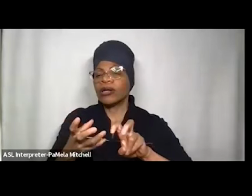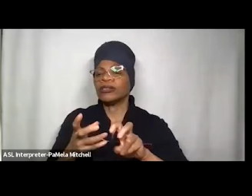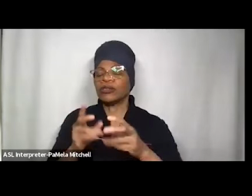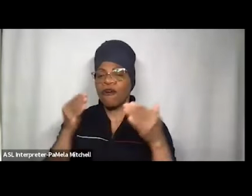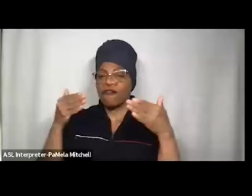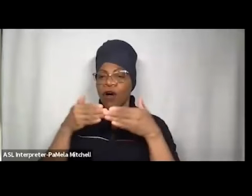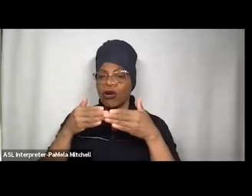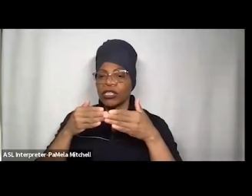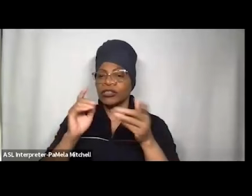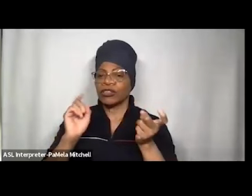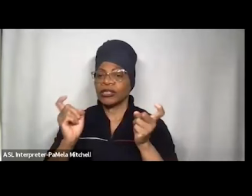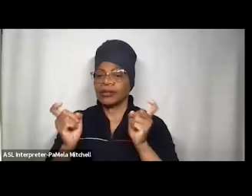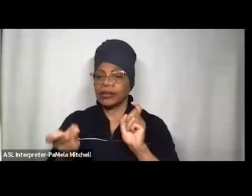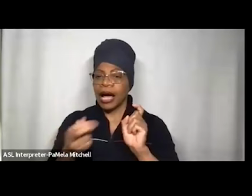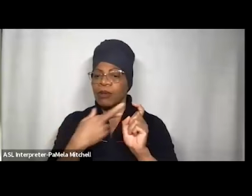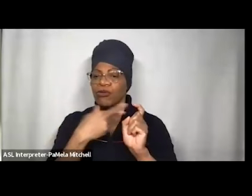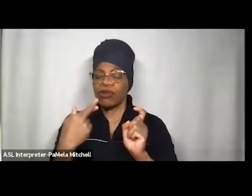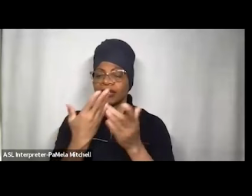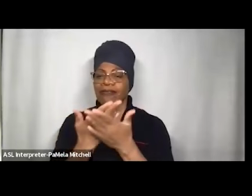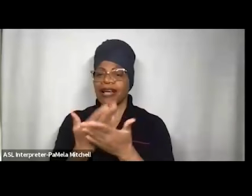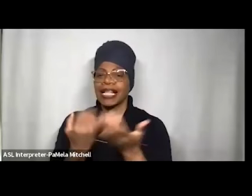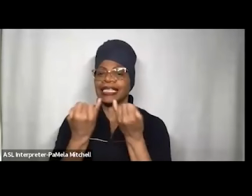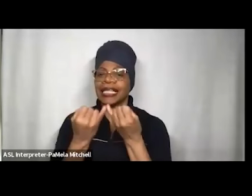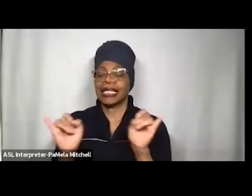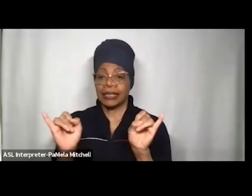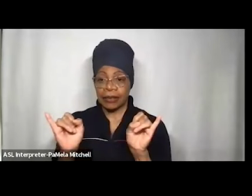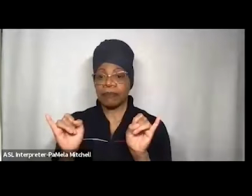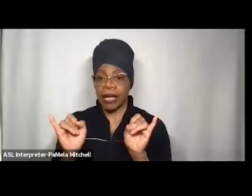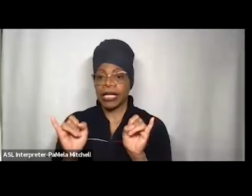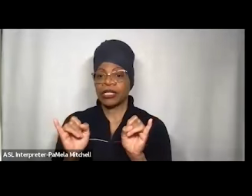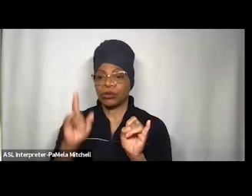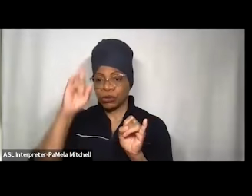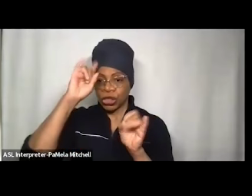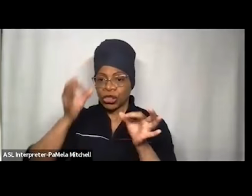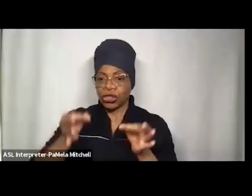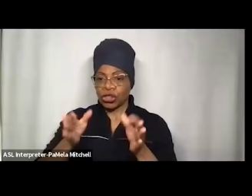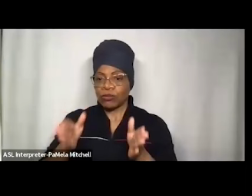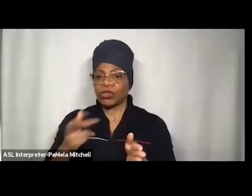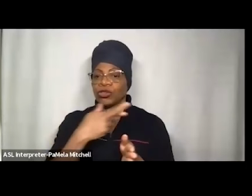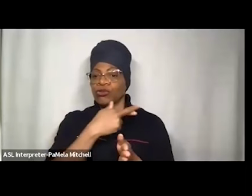that are independent contributors to the risk for future arrest. And as it turns out, as you know, I think,